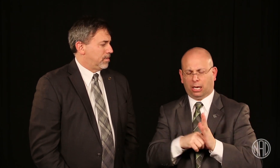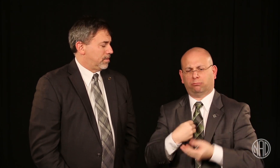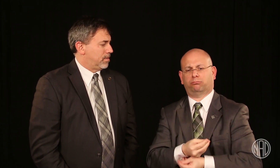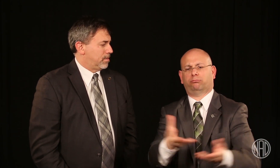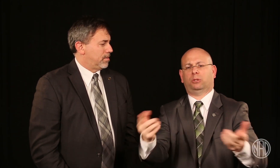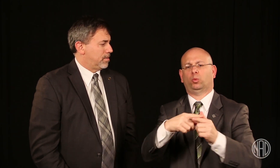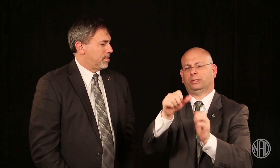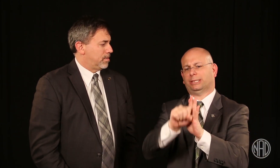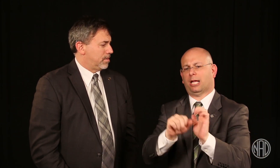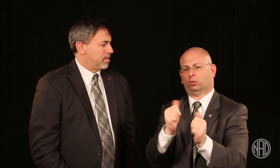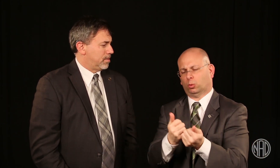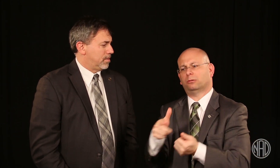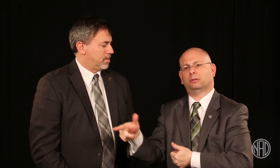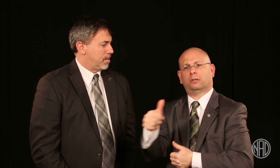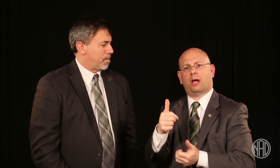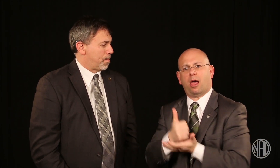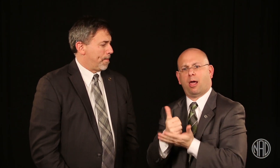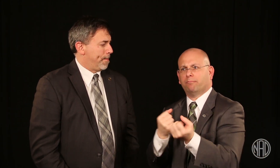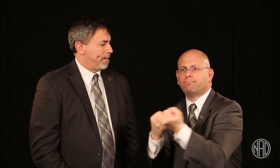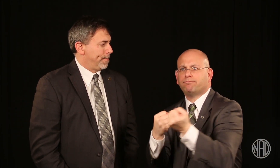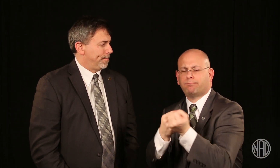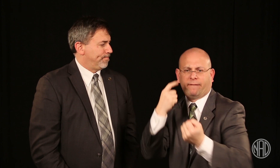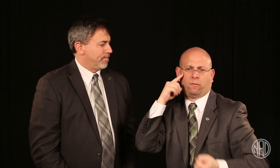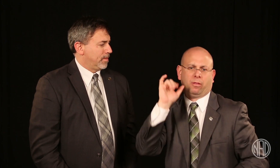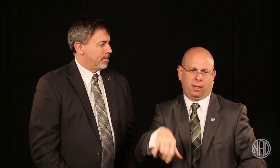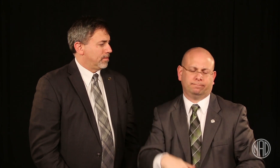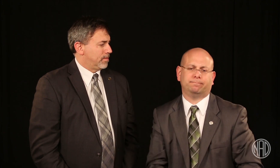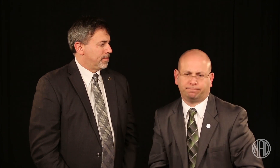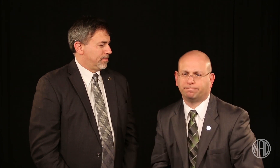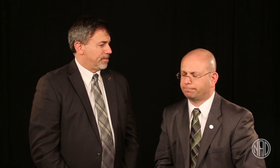This will be shared with state associations to pursue.